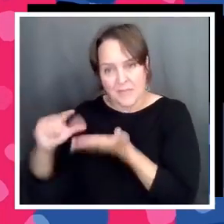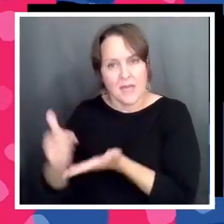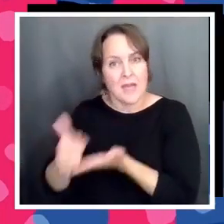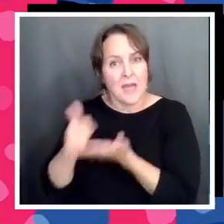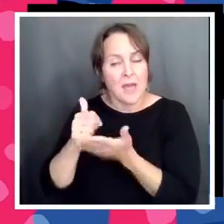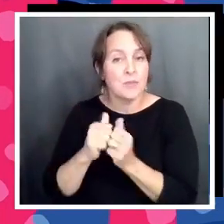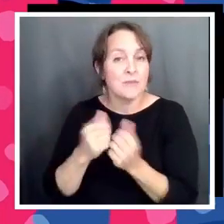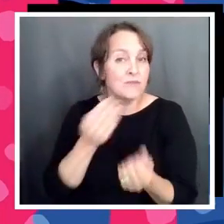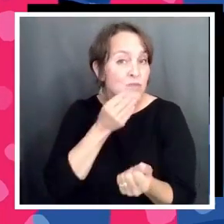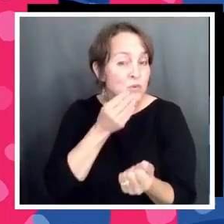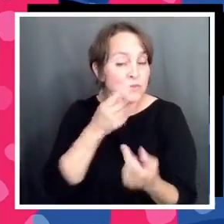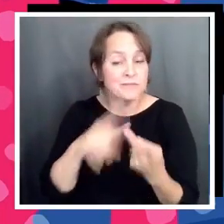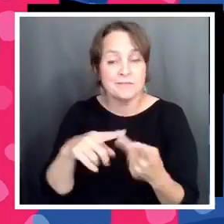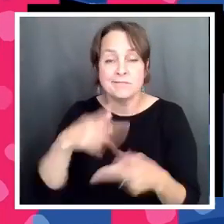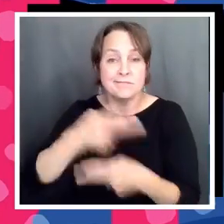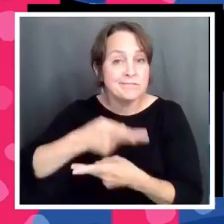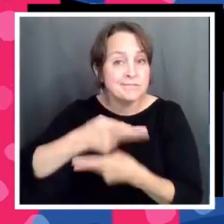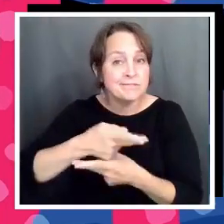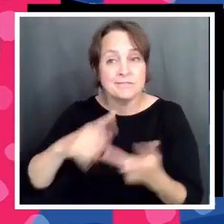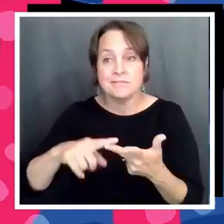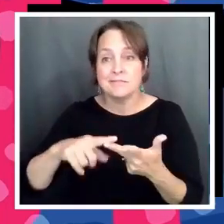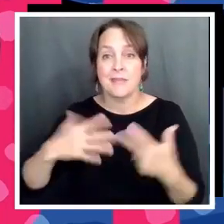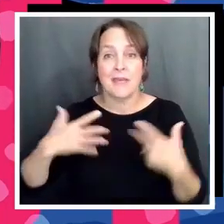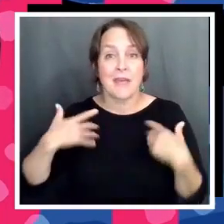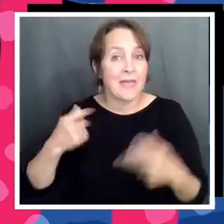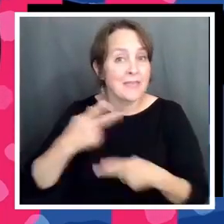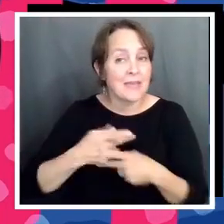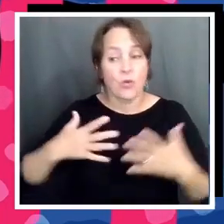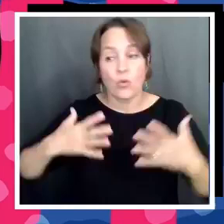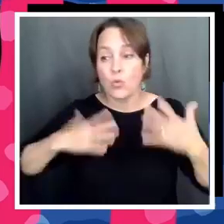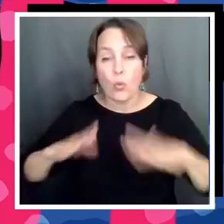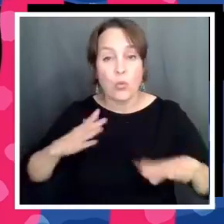POVERTY.IT PROVIDES CHILDREN AND THEIR FAMILIES WITH